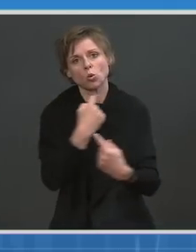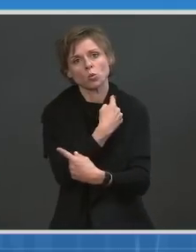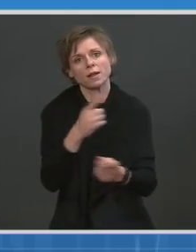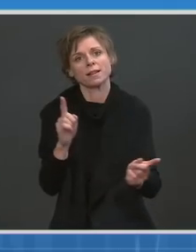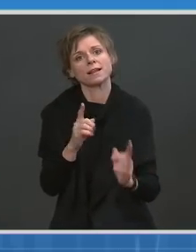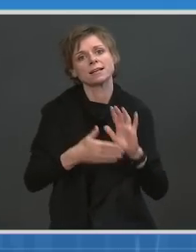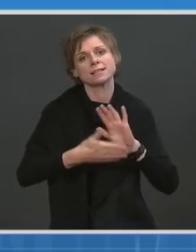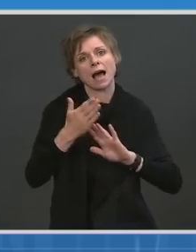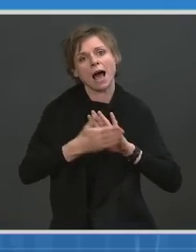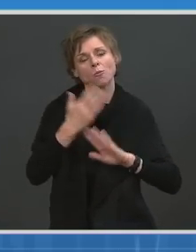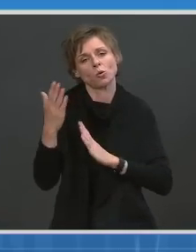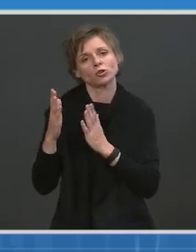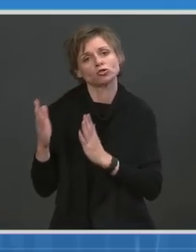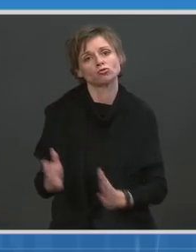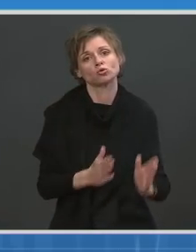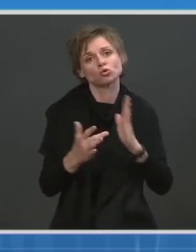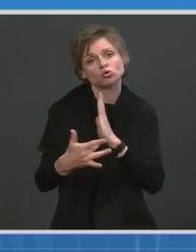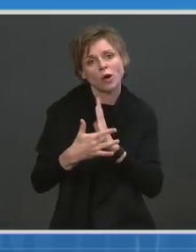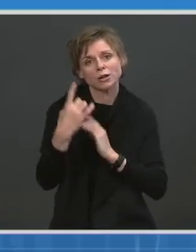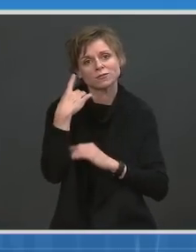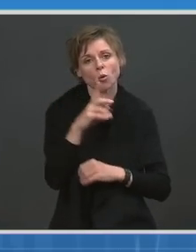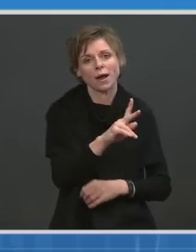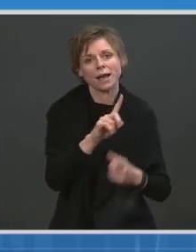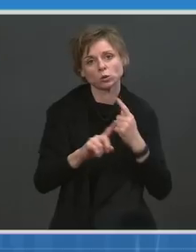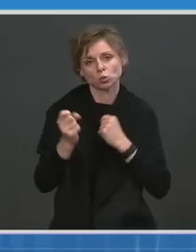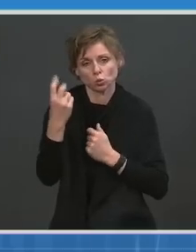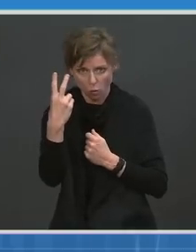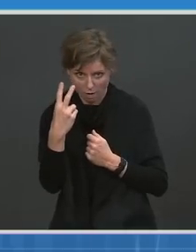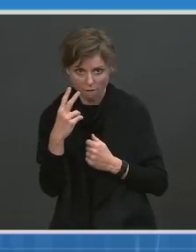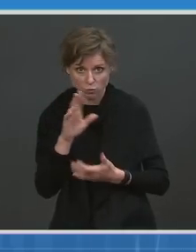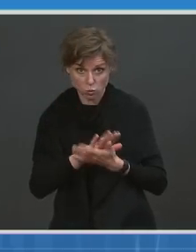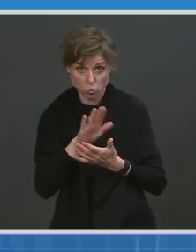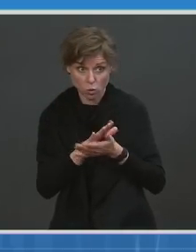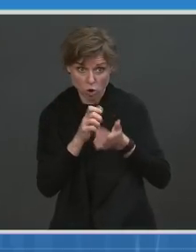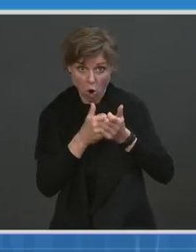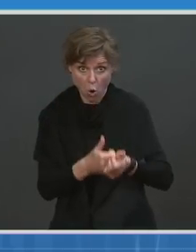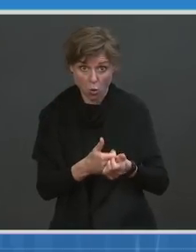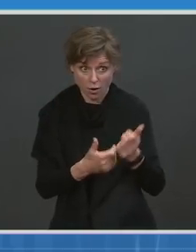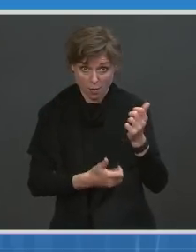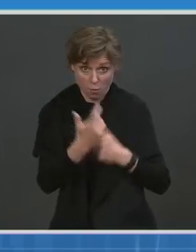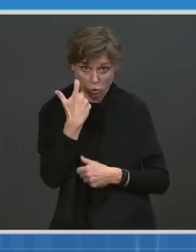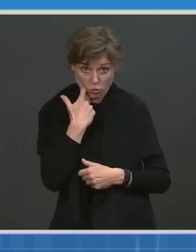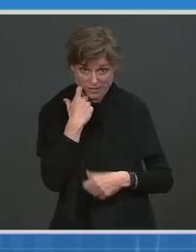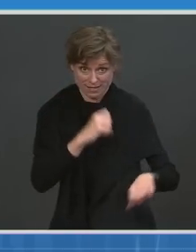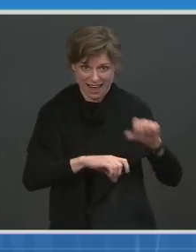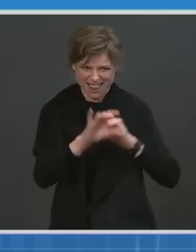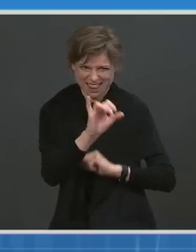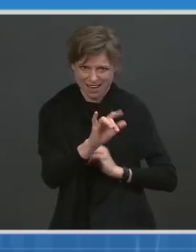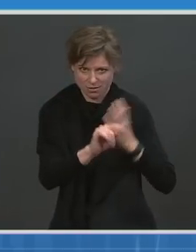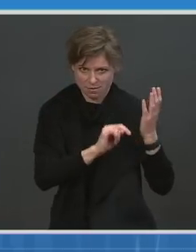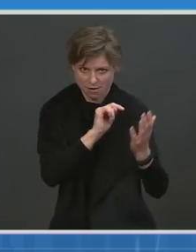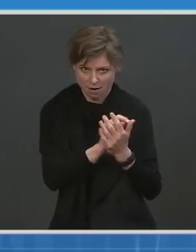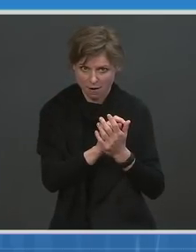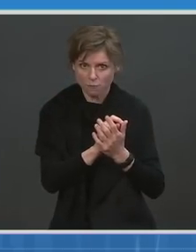based on the latest science at the time, to help schools open and remain open for safe in-person learning.